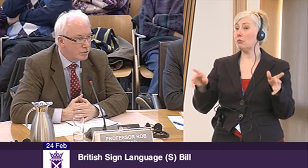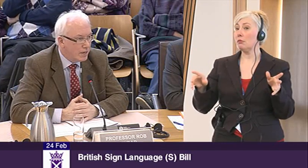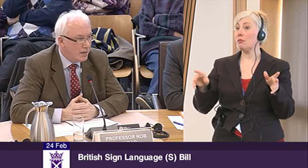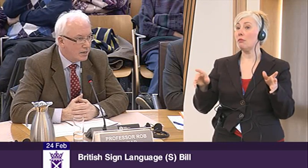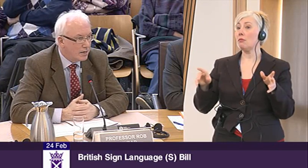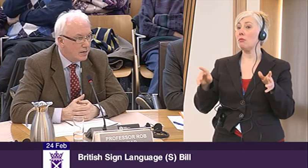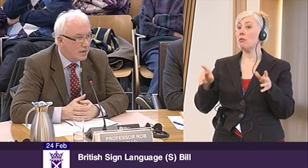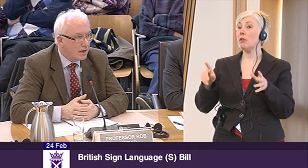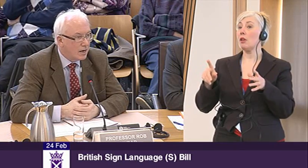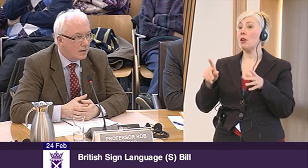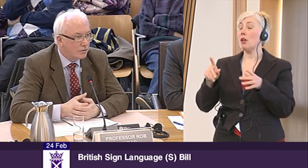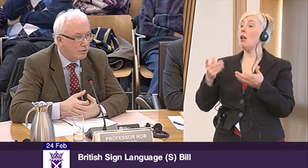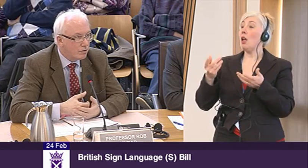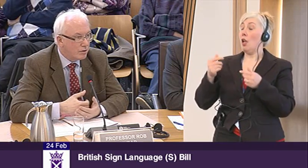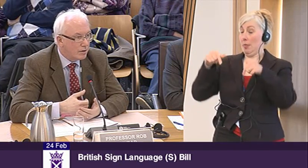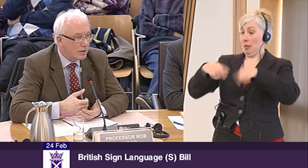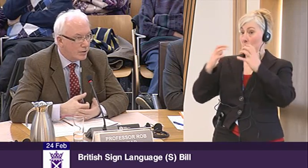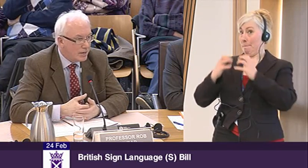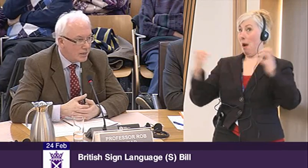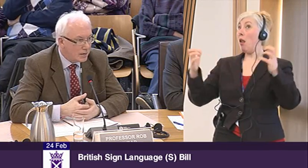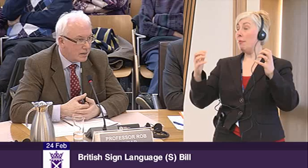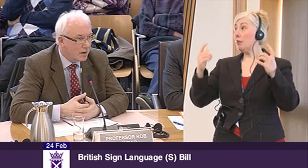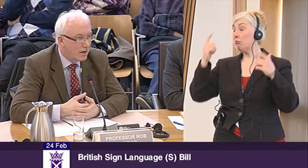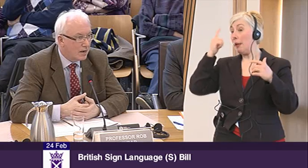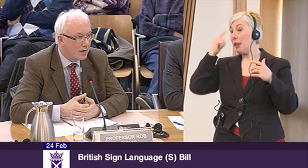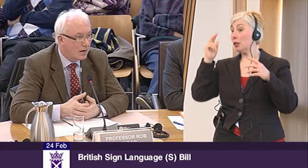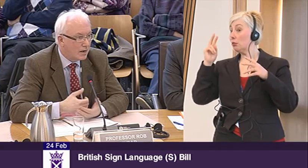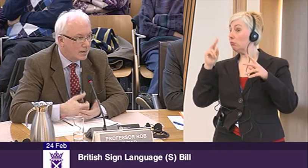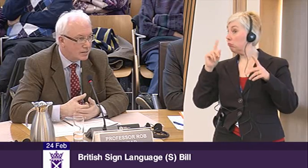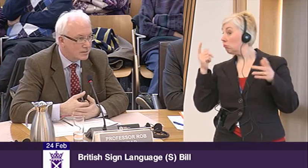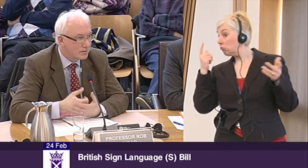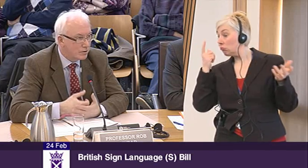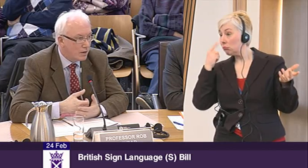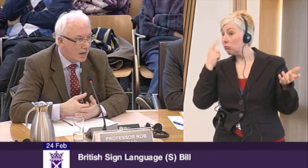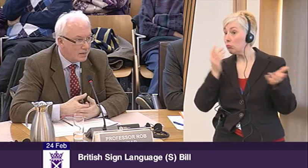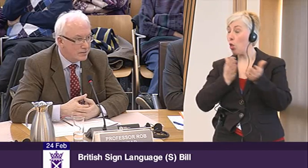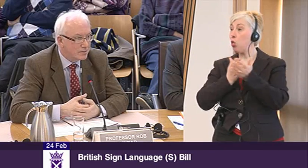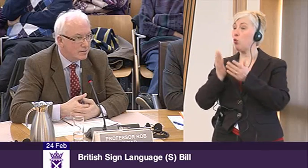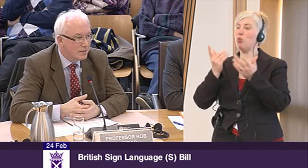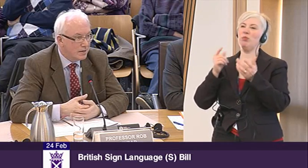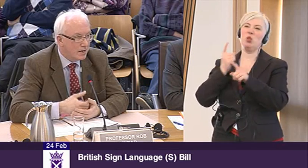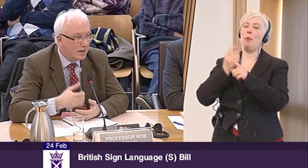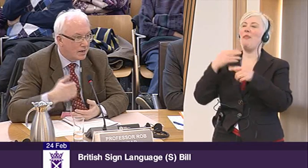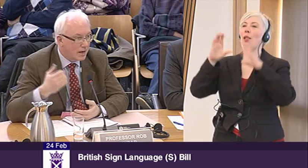As we can see in the Parliament, through signage and advertisements, Gaelic is much more visible